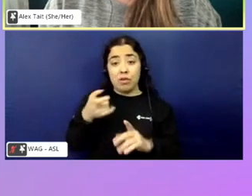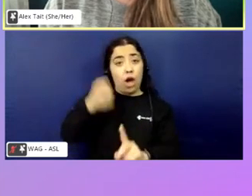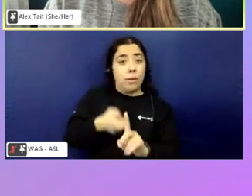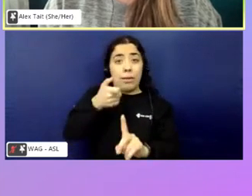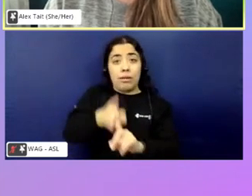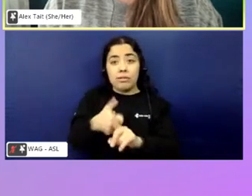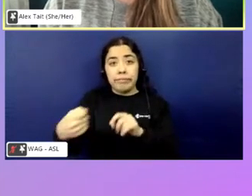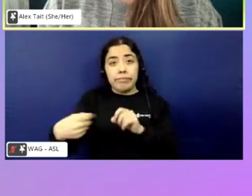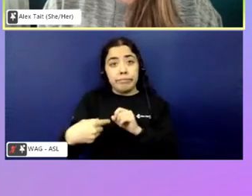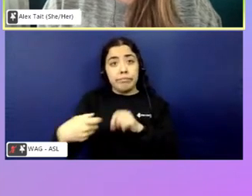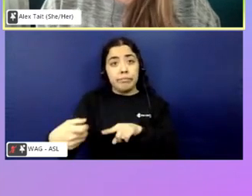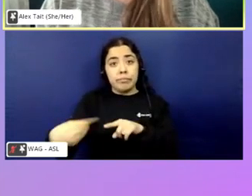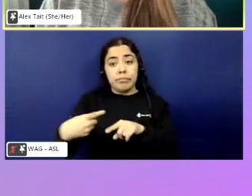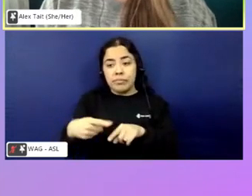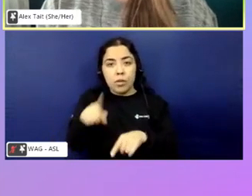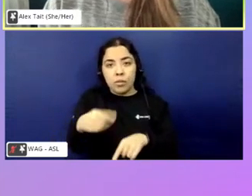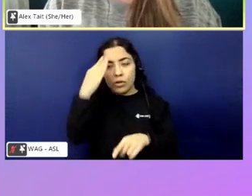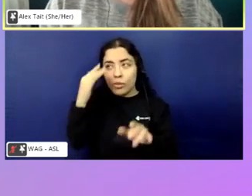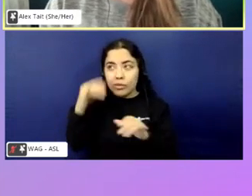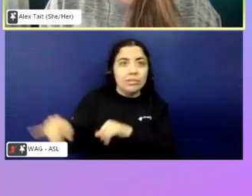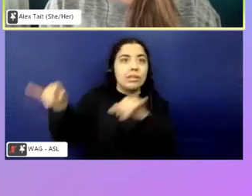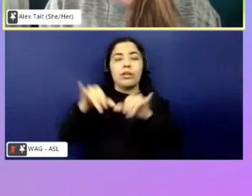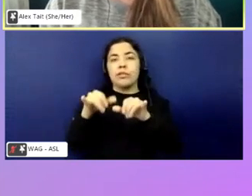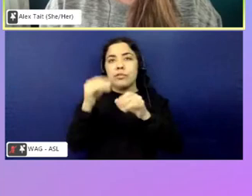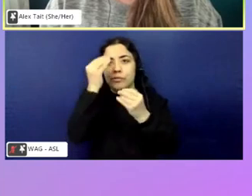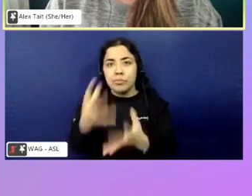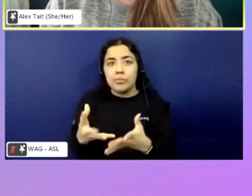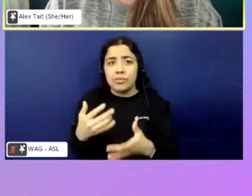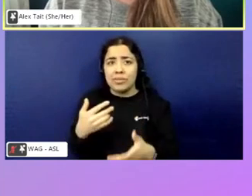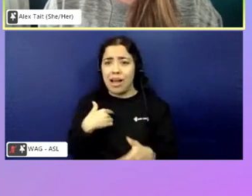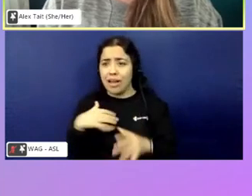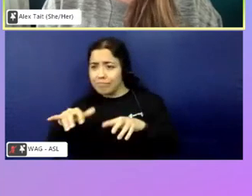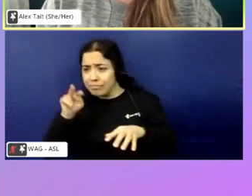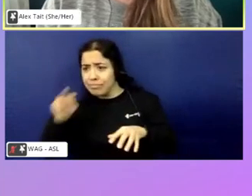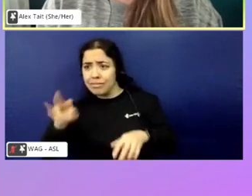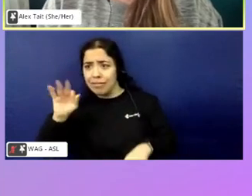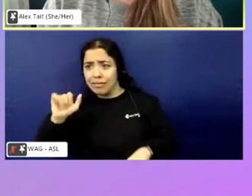which is. Peermak chat robots are often not useful because